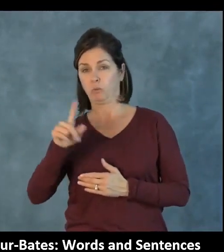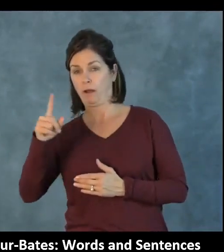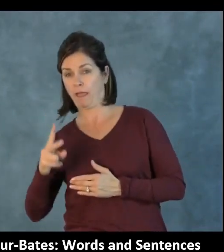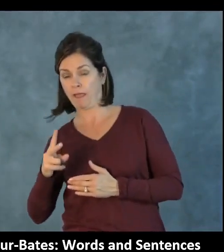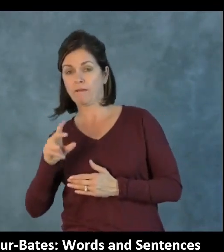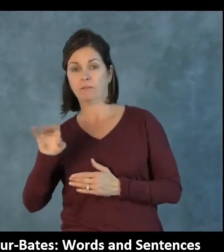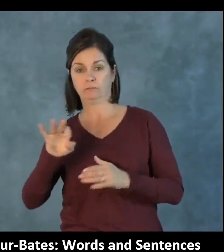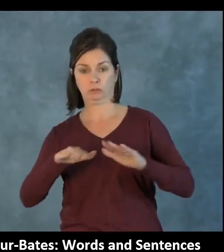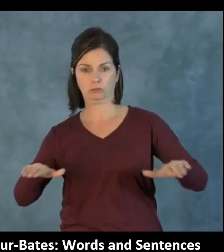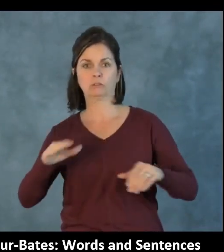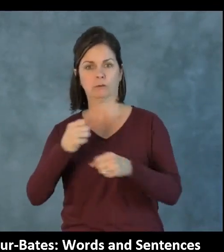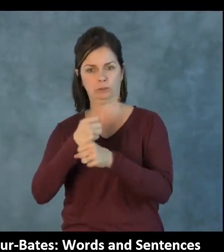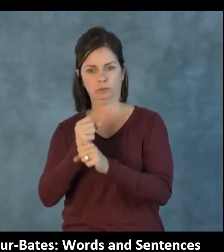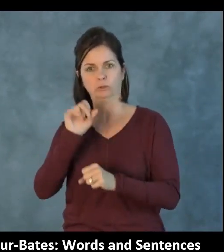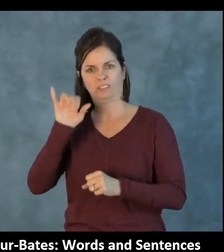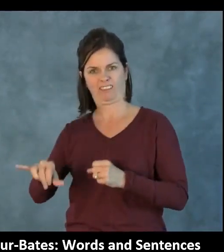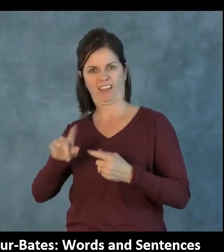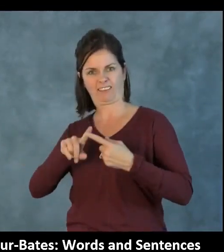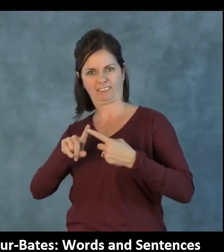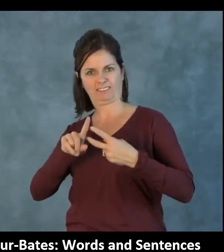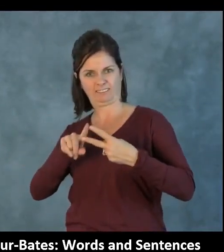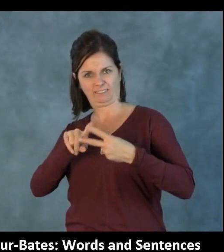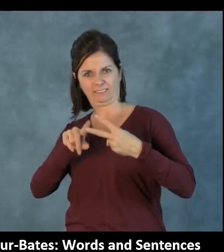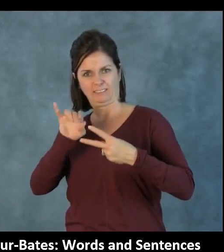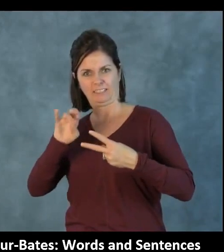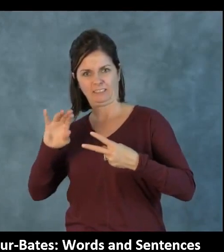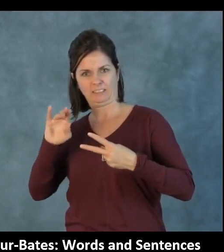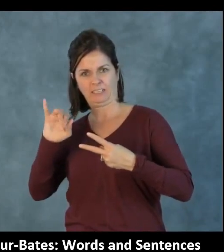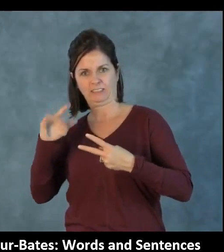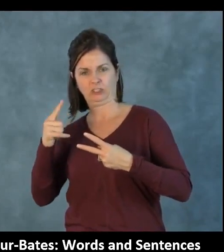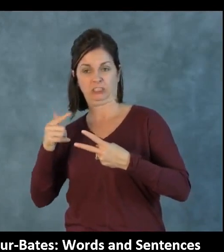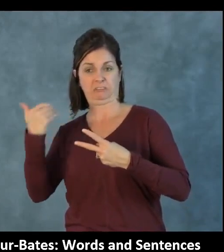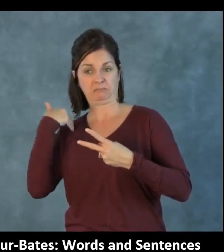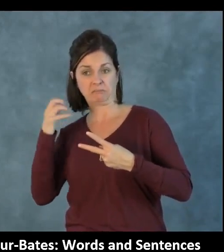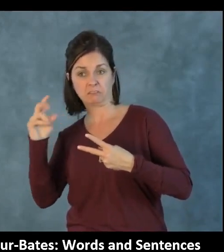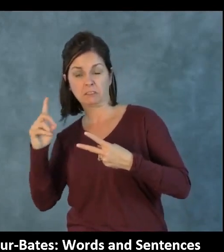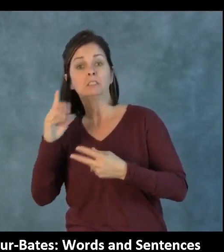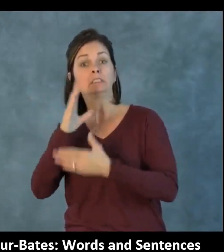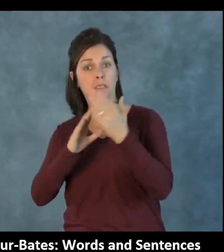are producing those forms. While some children are doing those forms, there are